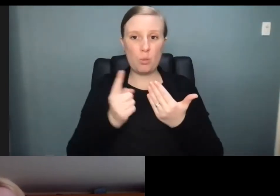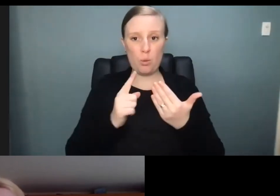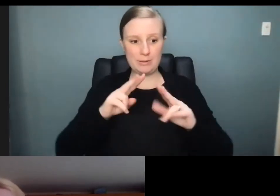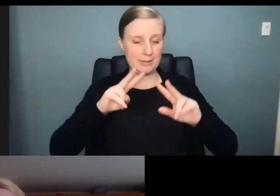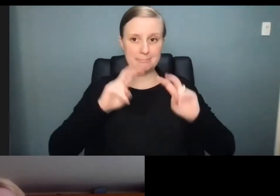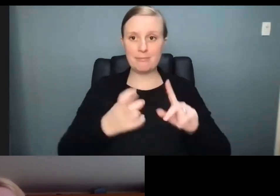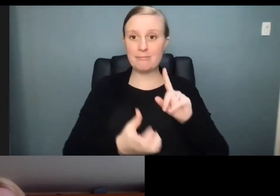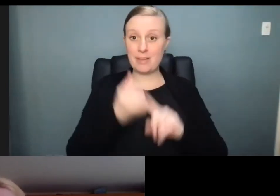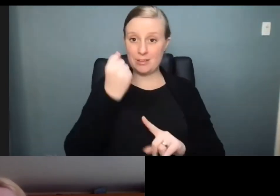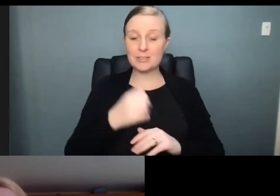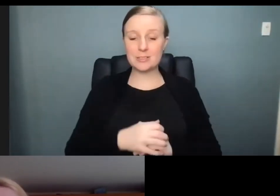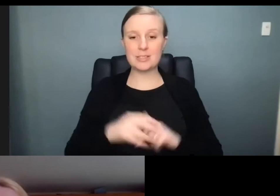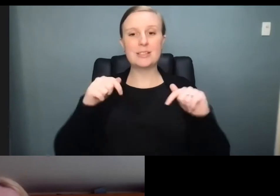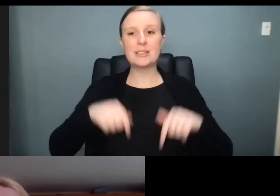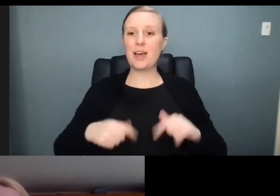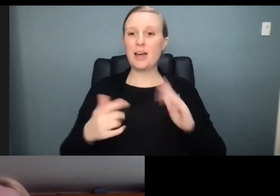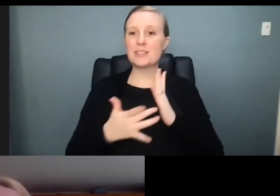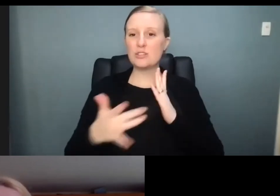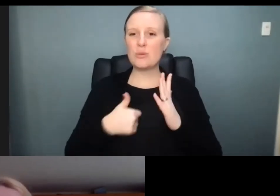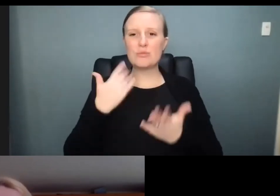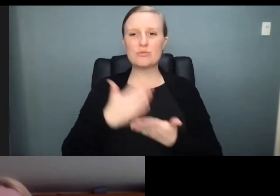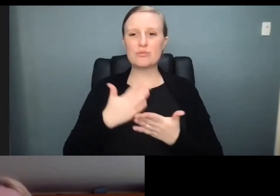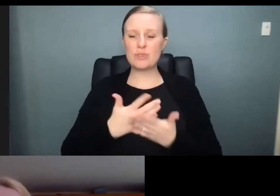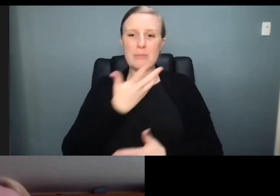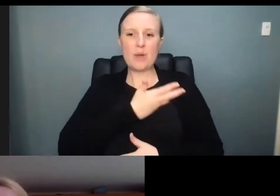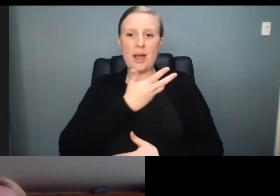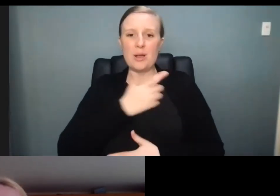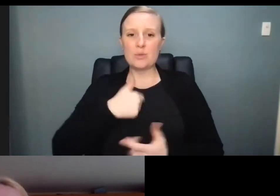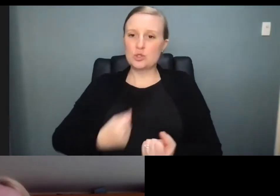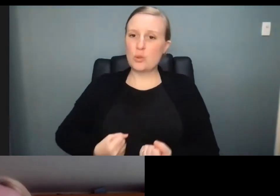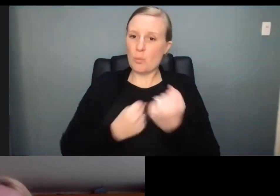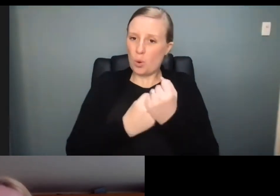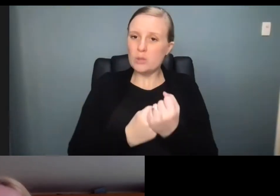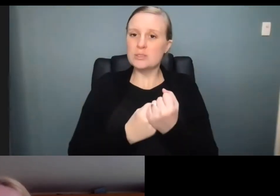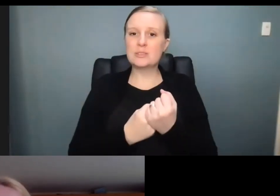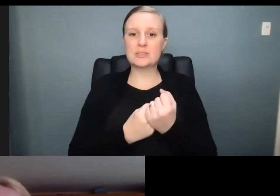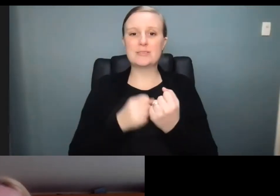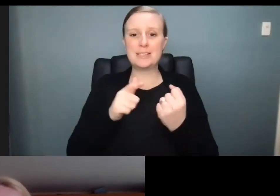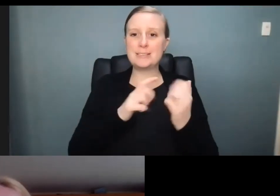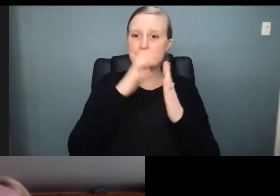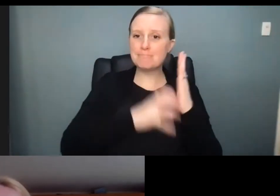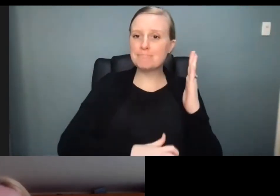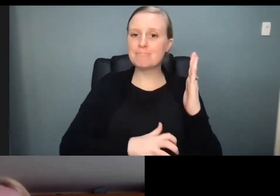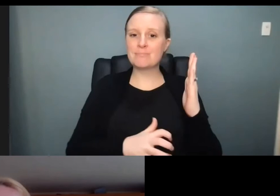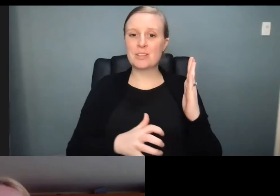proud of the role we have played supporting the Index from its inception in 2015 to the